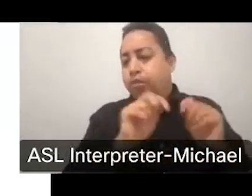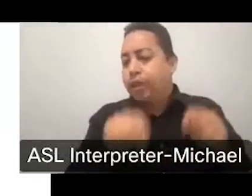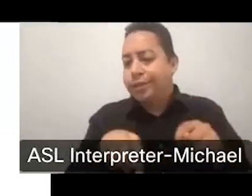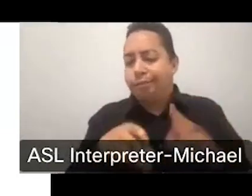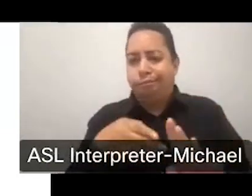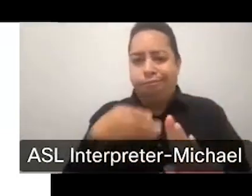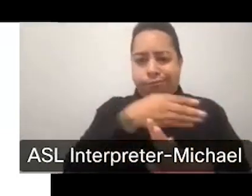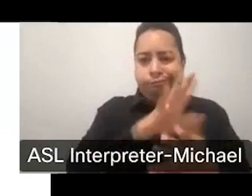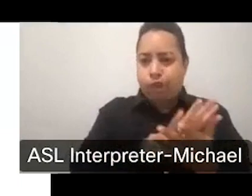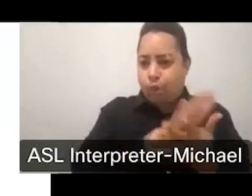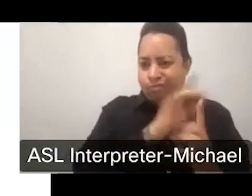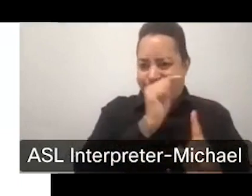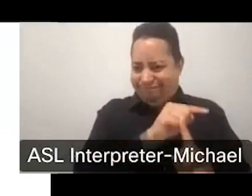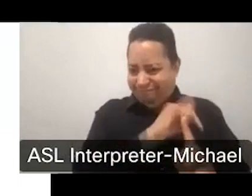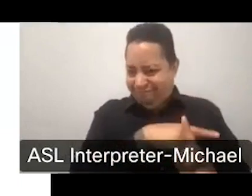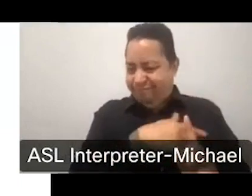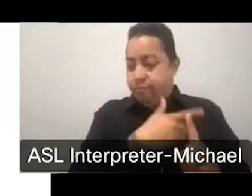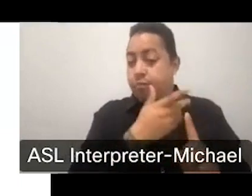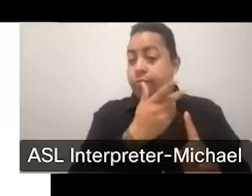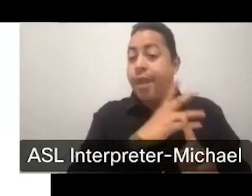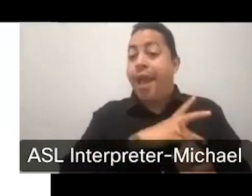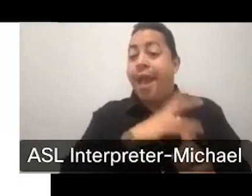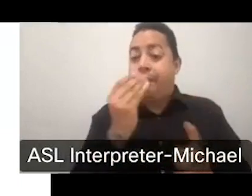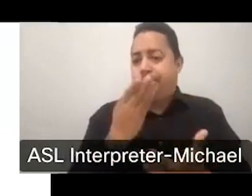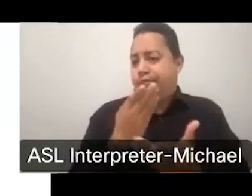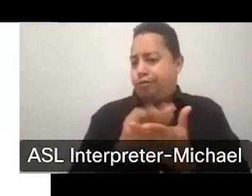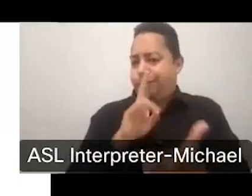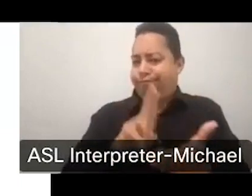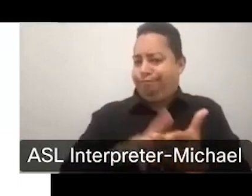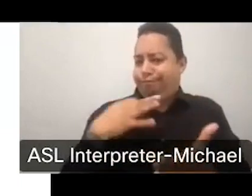attended and proof of enrollment from your current school.